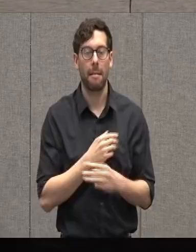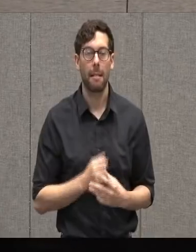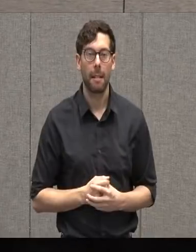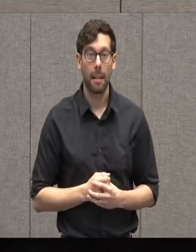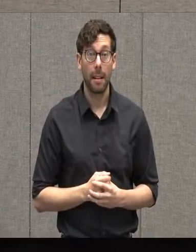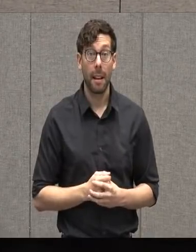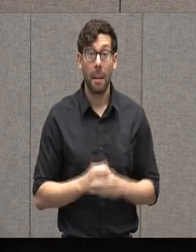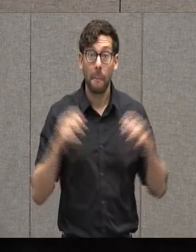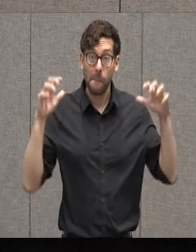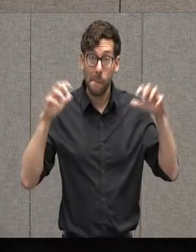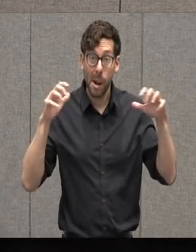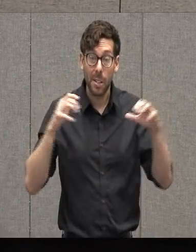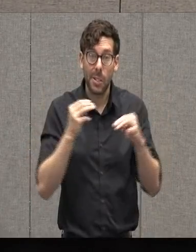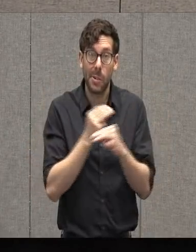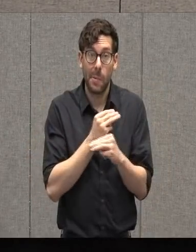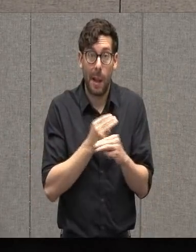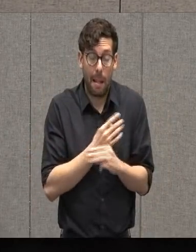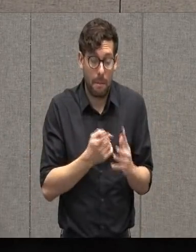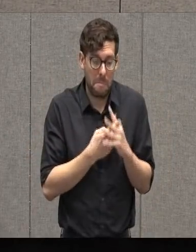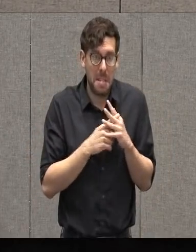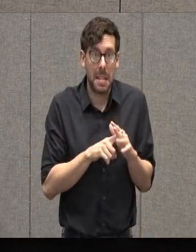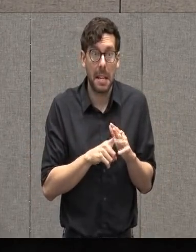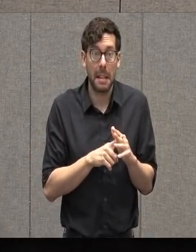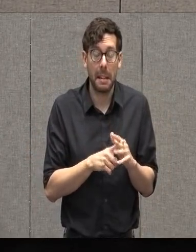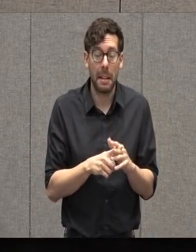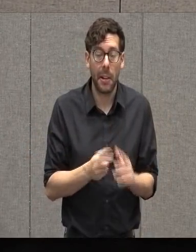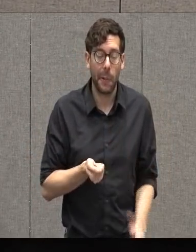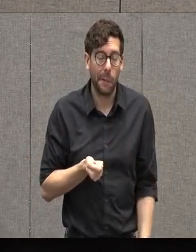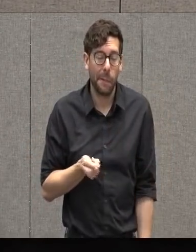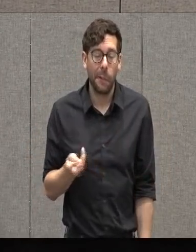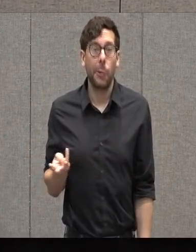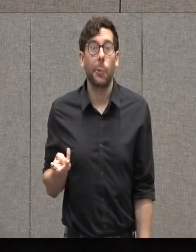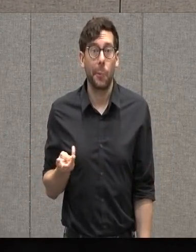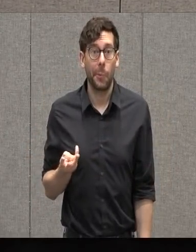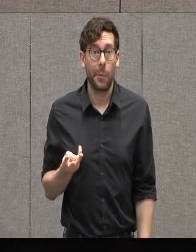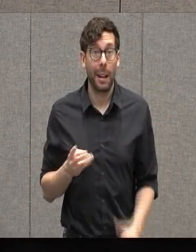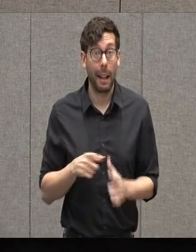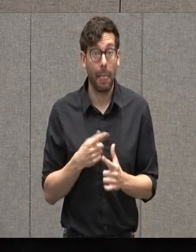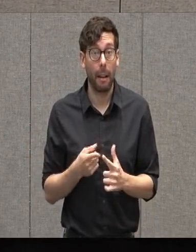it started with a few monsters and added up. Correct.